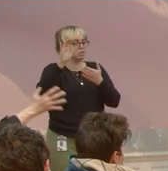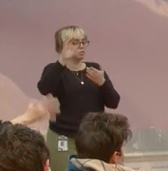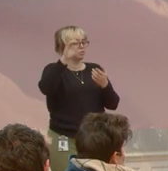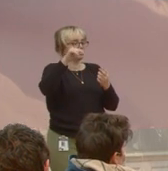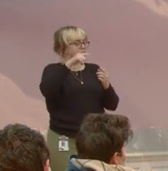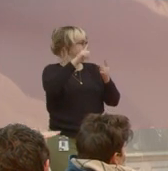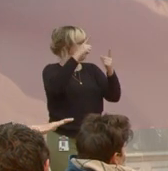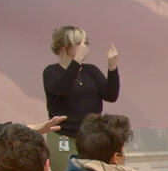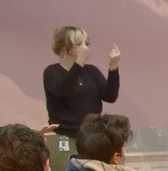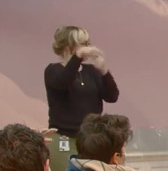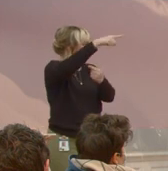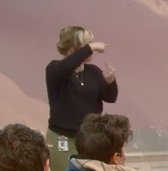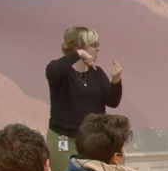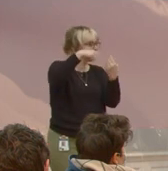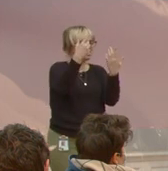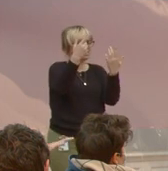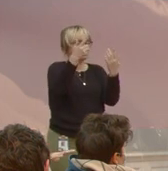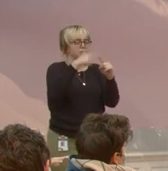and so it's just all very scrubbed clean.